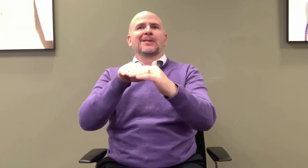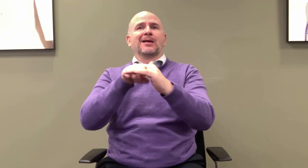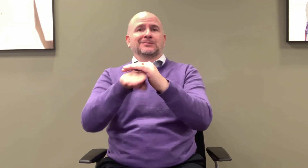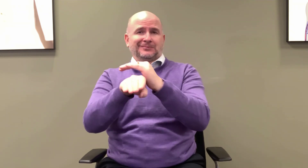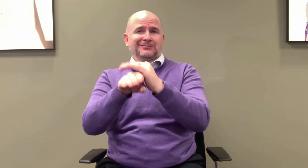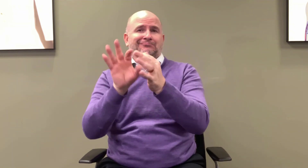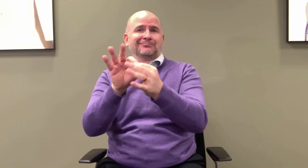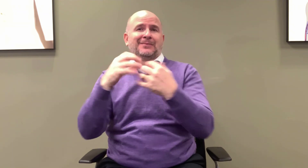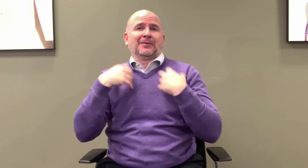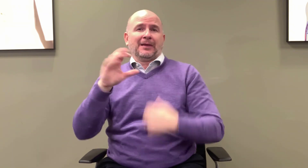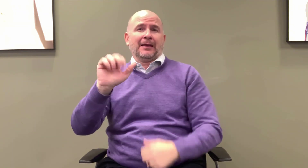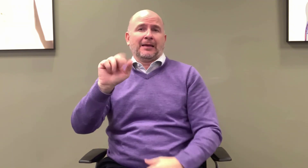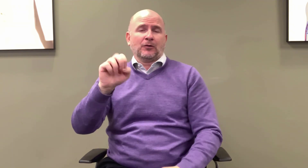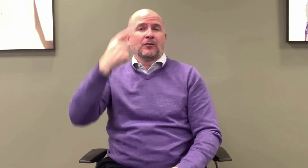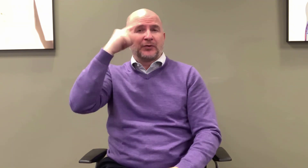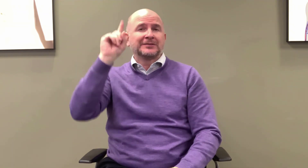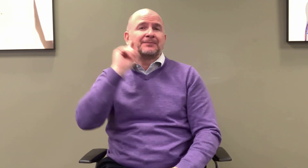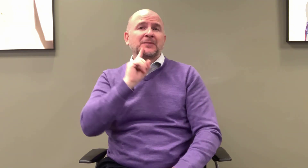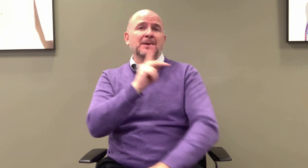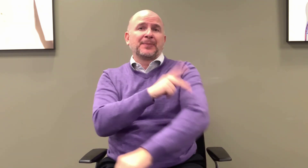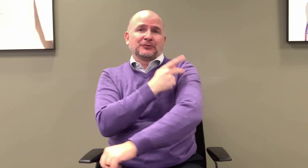to healthcare for Deaf patients.